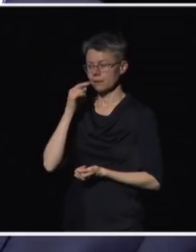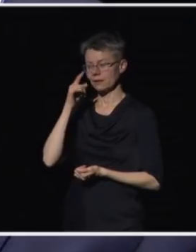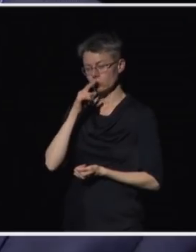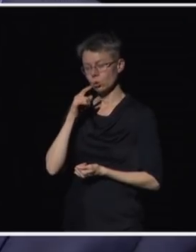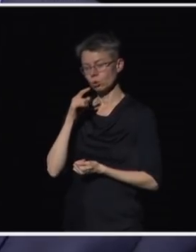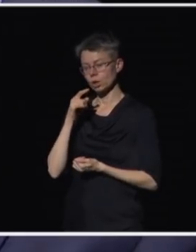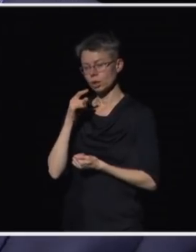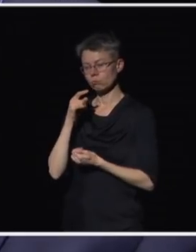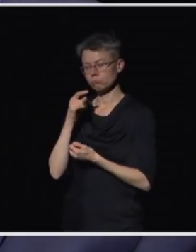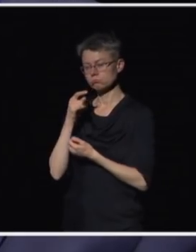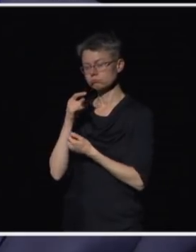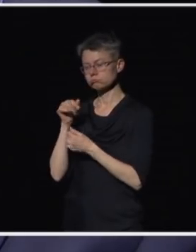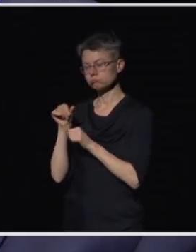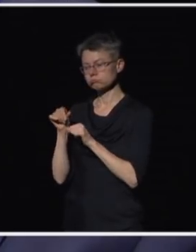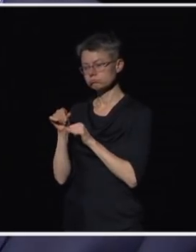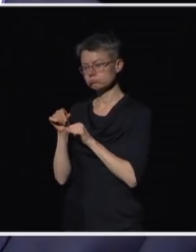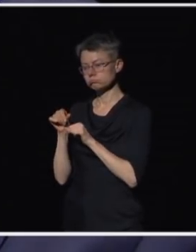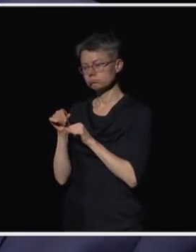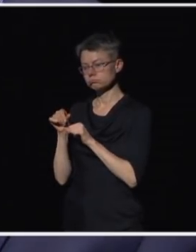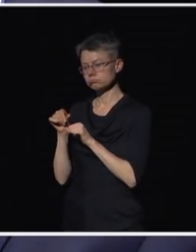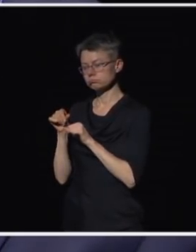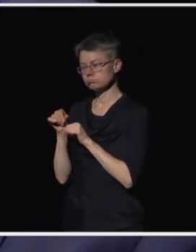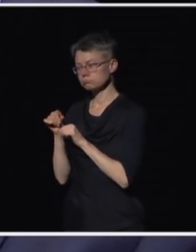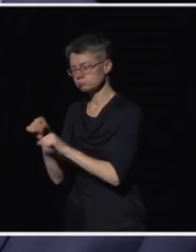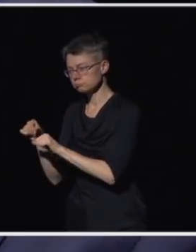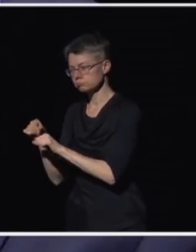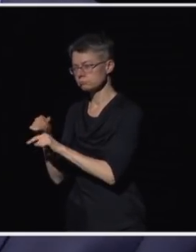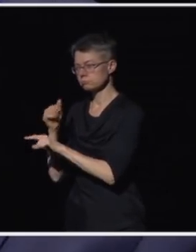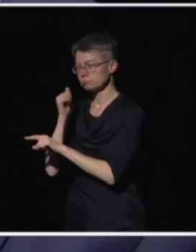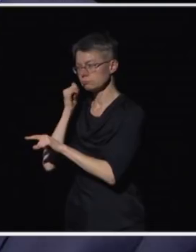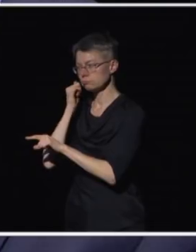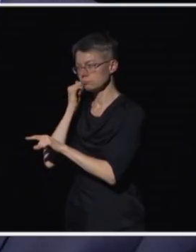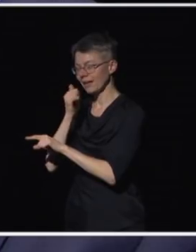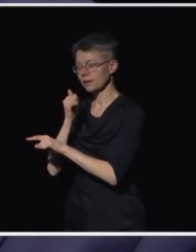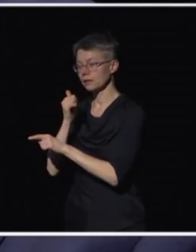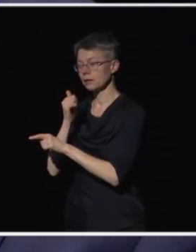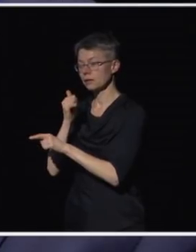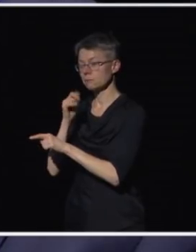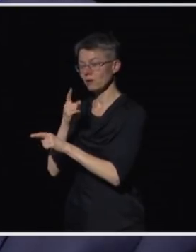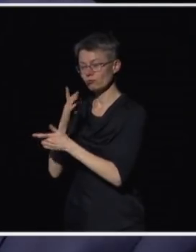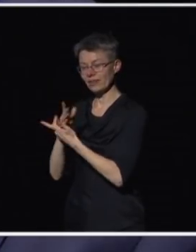to the cause really get the force of white supremacy in America.